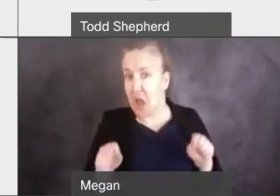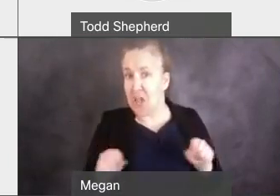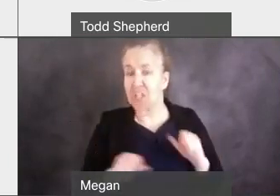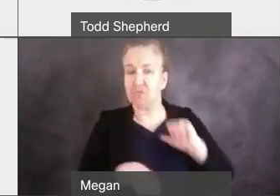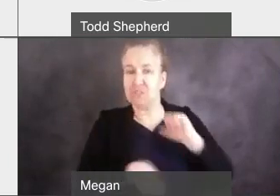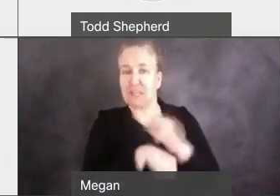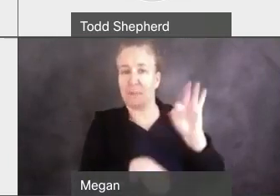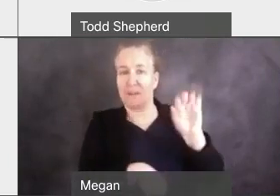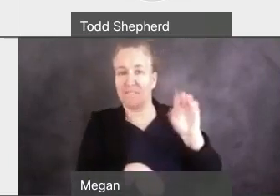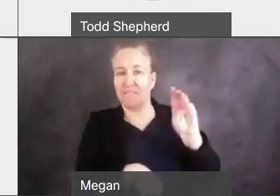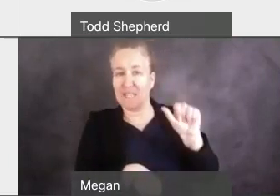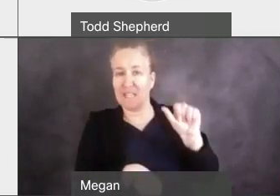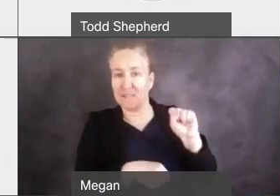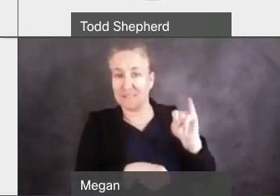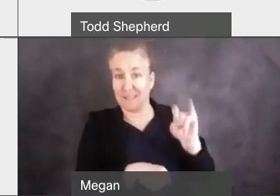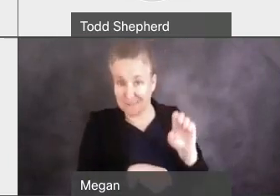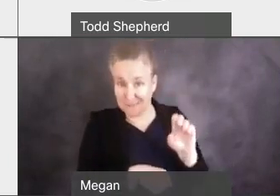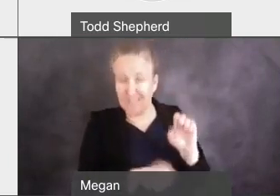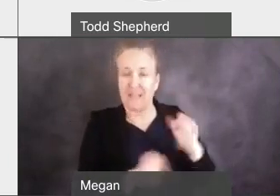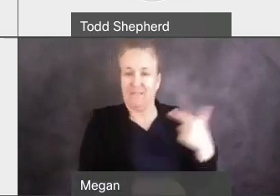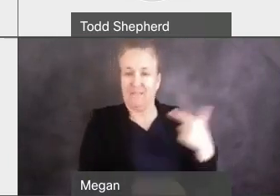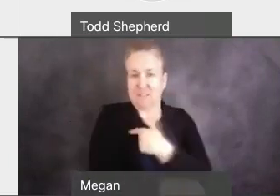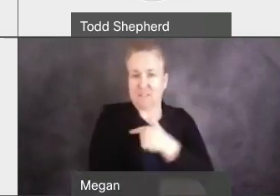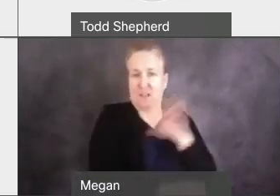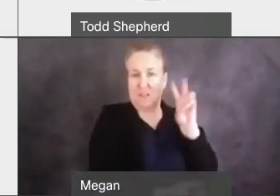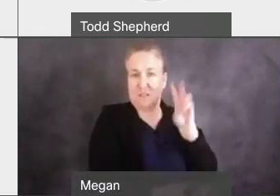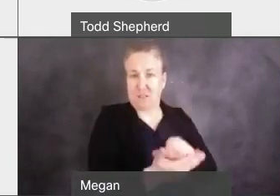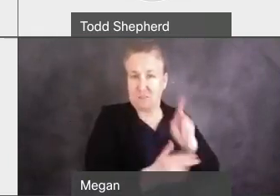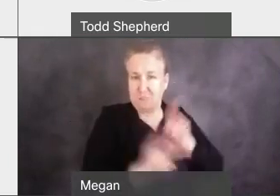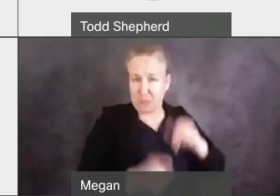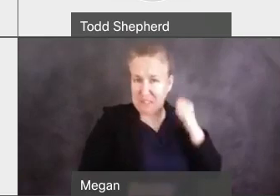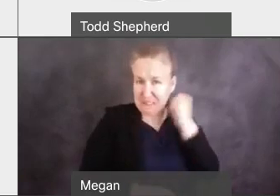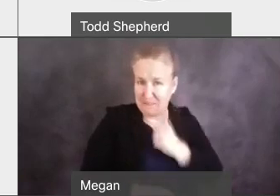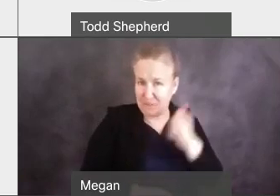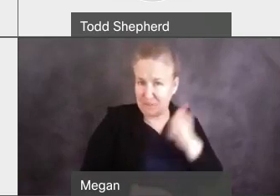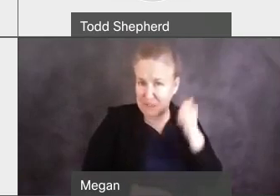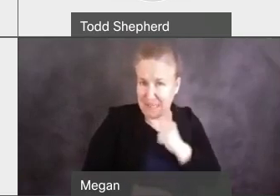that will be able to vaccinate 6,000 people a day. I believe that is only going to be for residents of